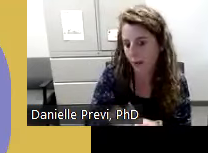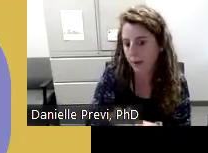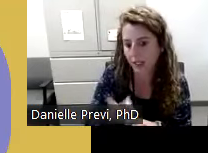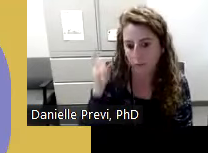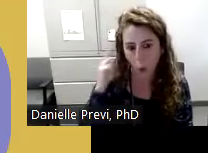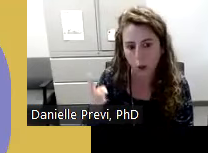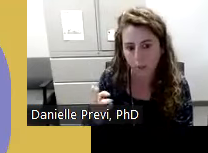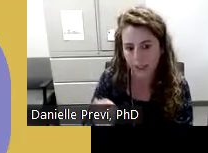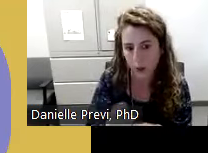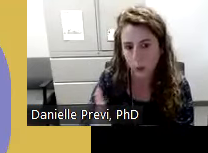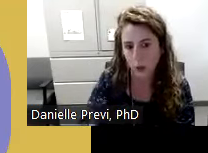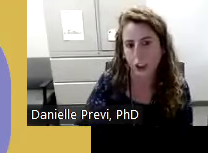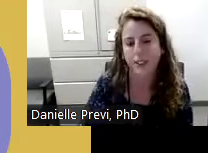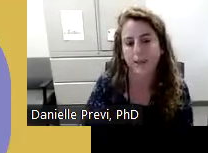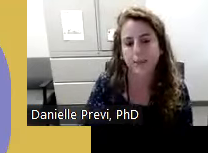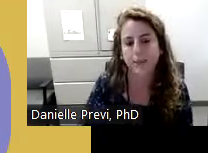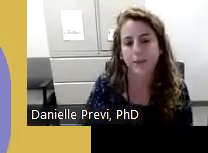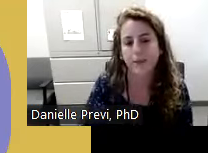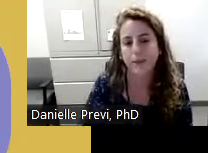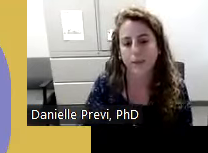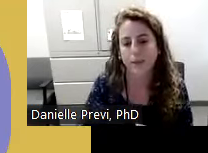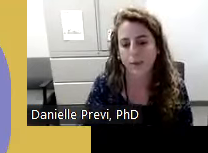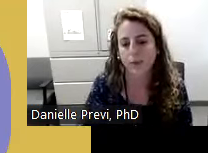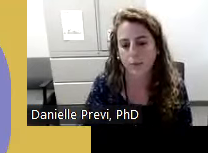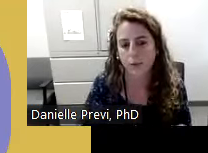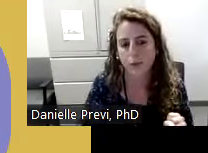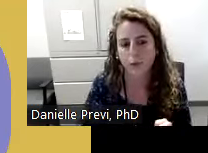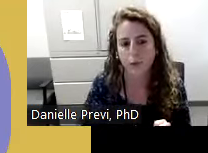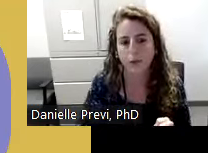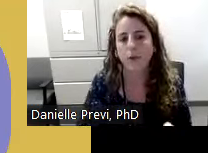those who feel a strong affinity to their implant might identify as that